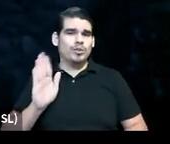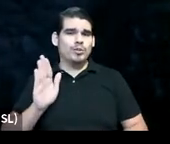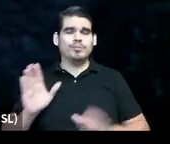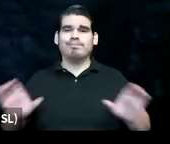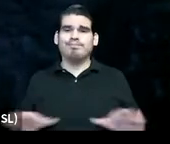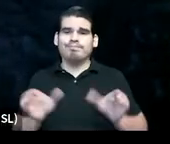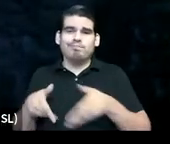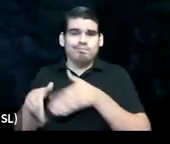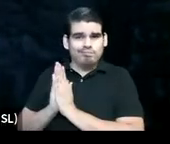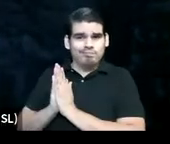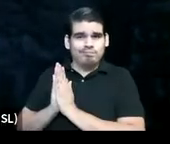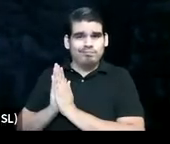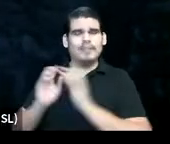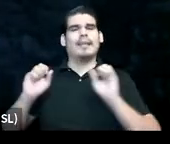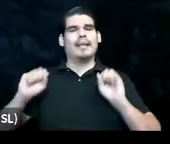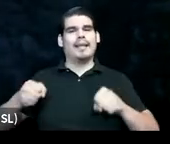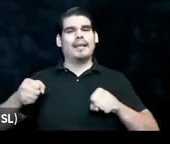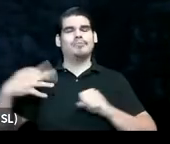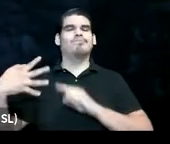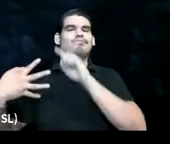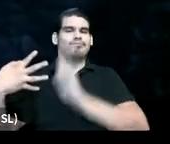Done, or in particular, those sorts of things. But you do want to describe